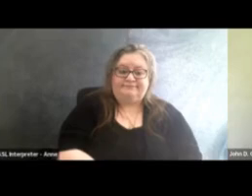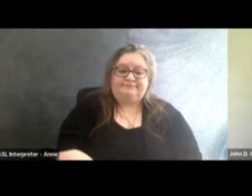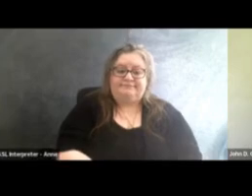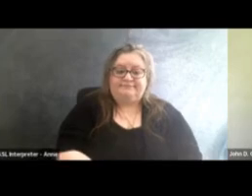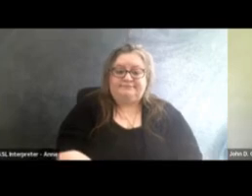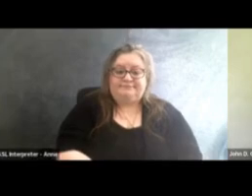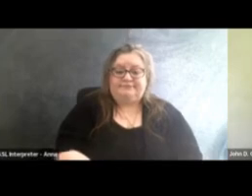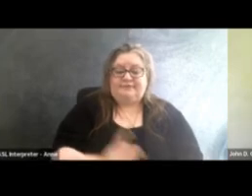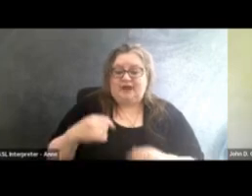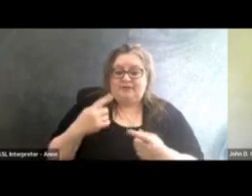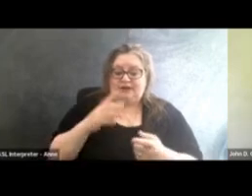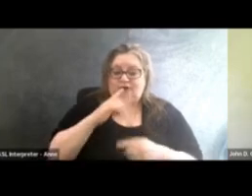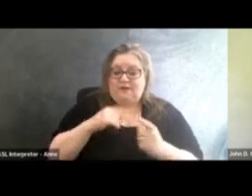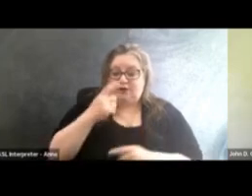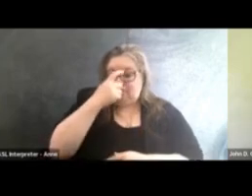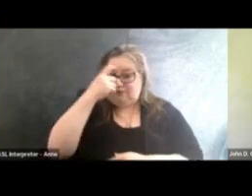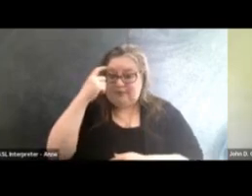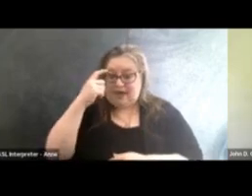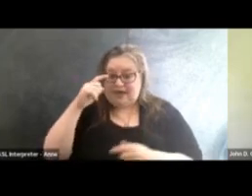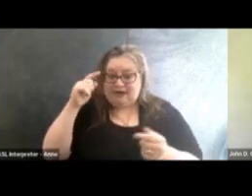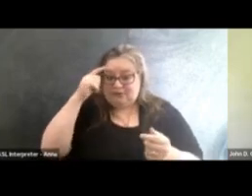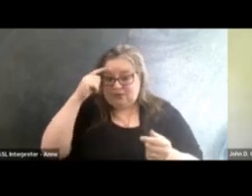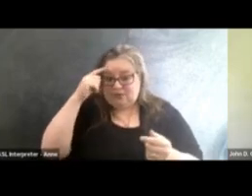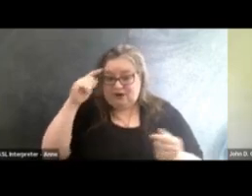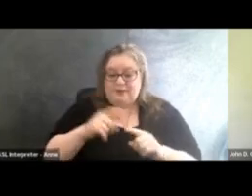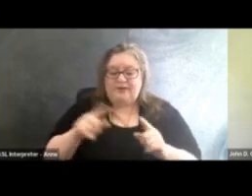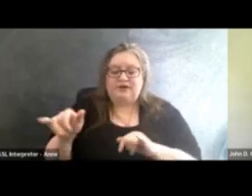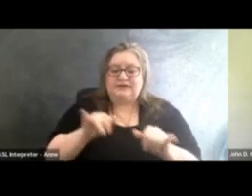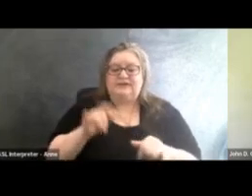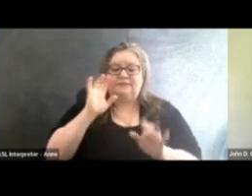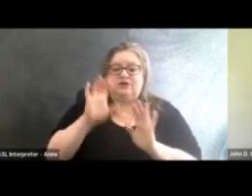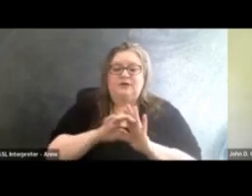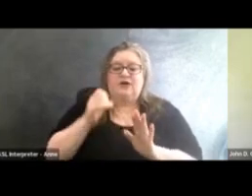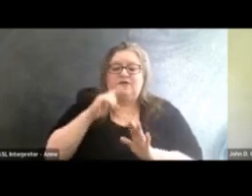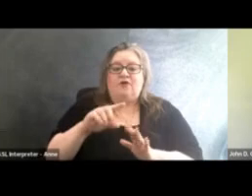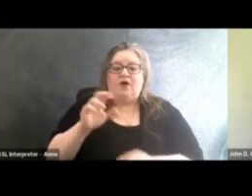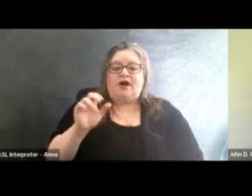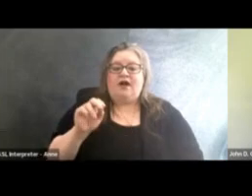talking about traumatic brain injury. You may have noticed that, but there's a very similar picture for anoxic and hypoxic